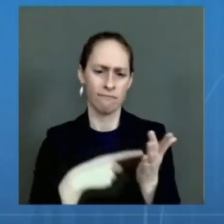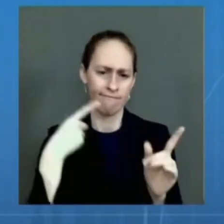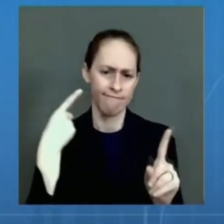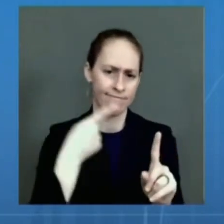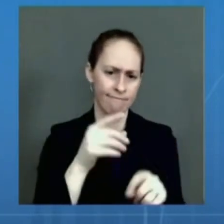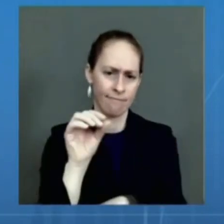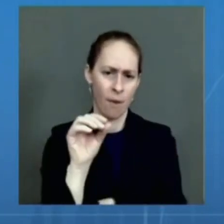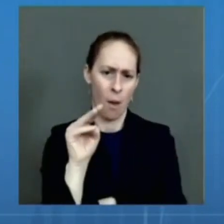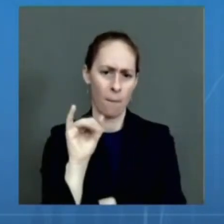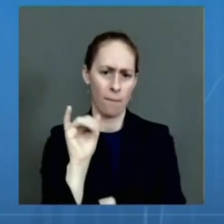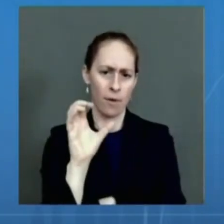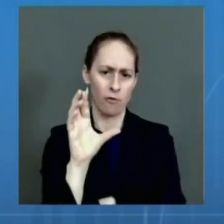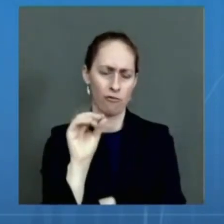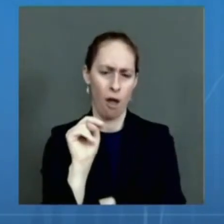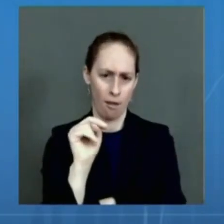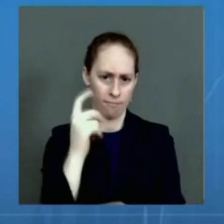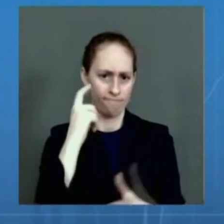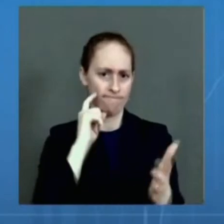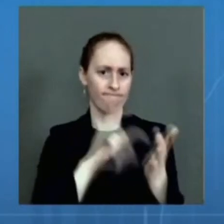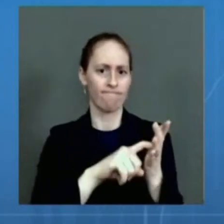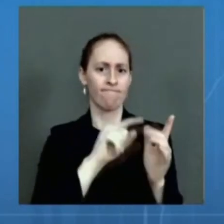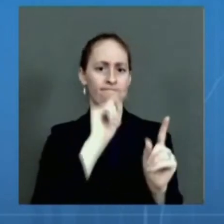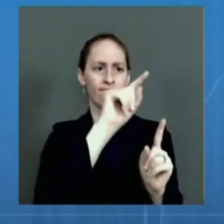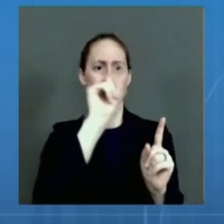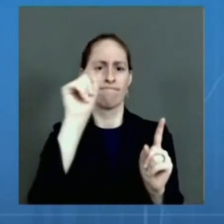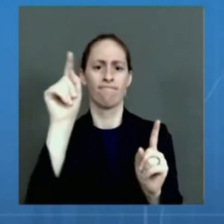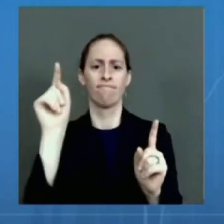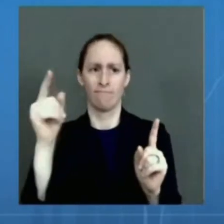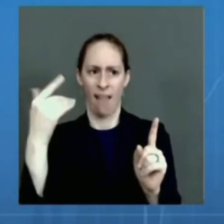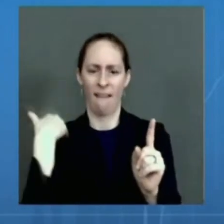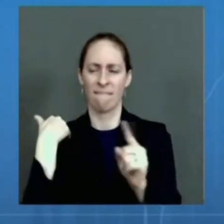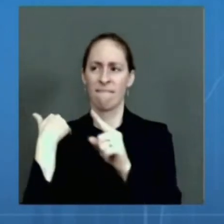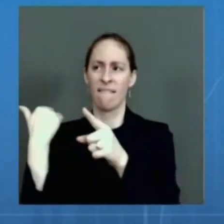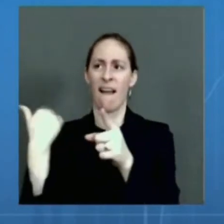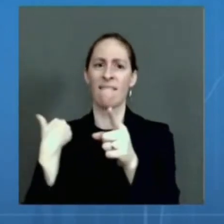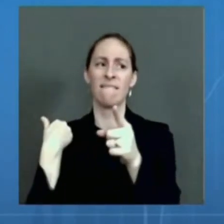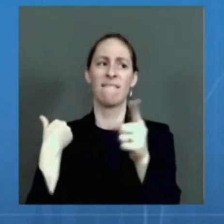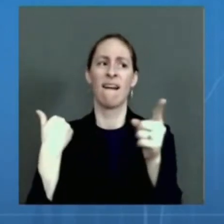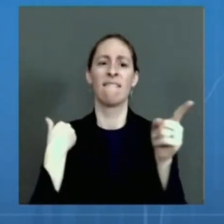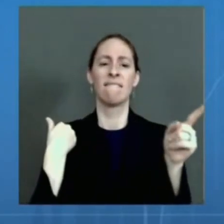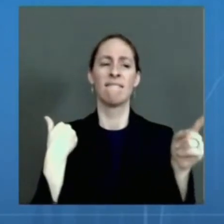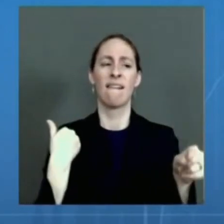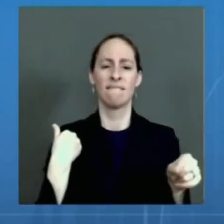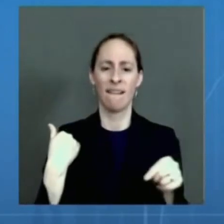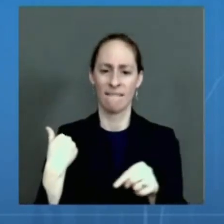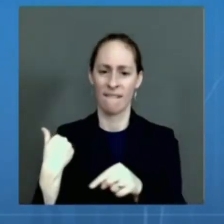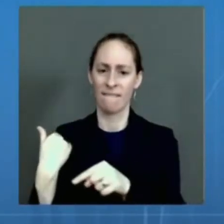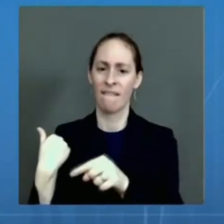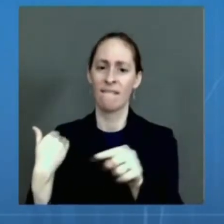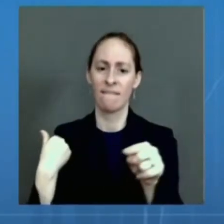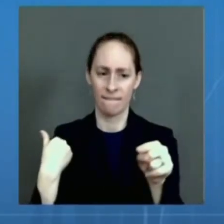AT LEAST 39 STATES AND 75 COUNTRIES HAVE REPORTED CONFIRMED CASES OF THE OMICRON